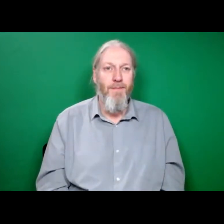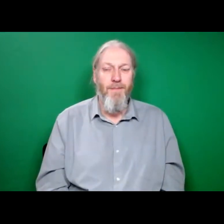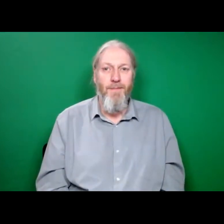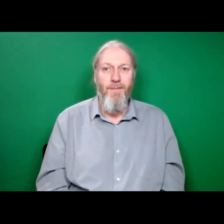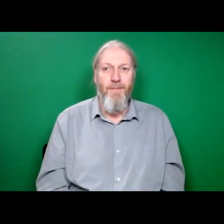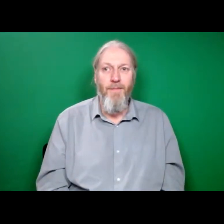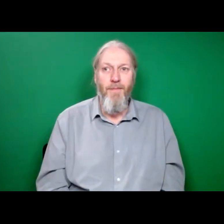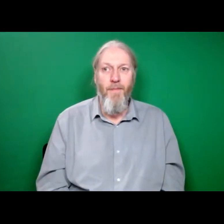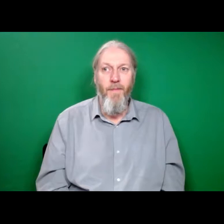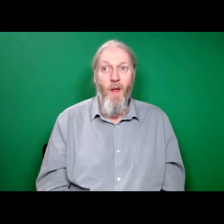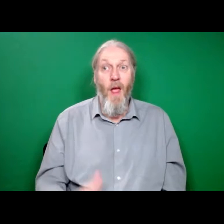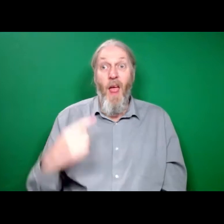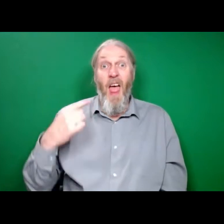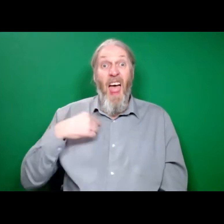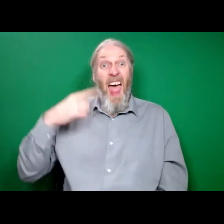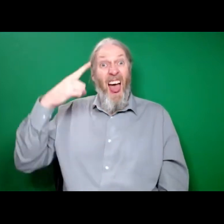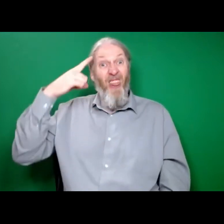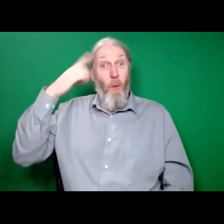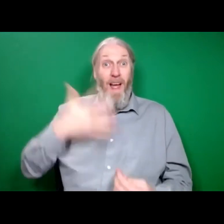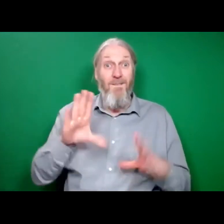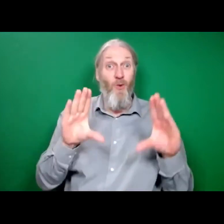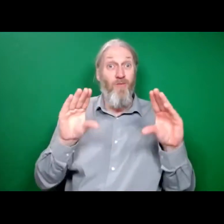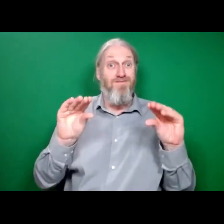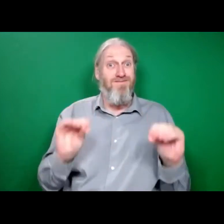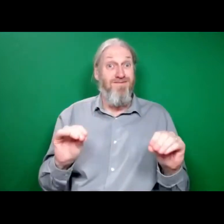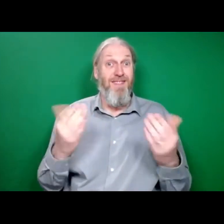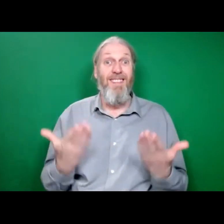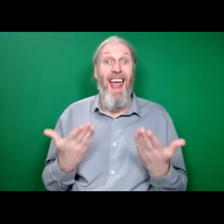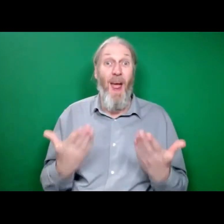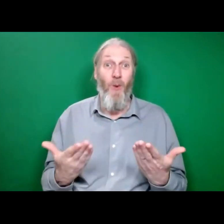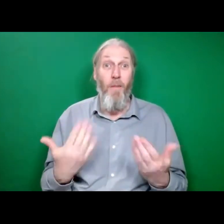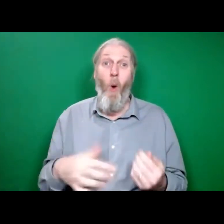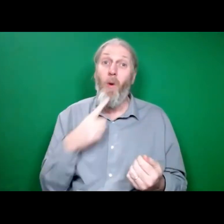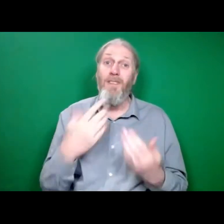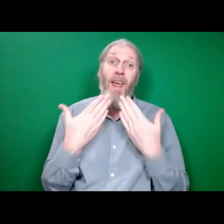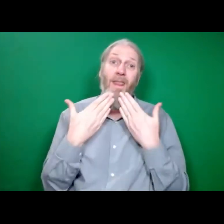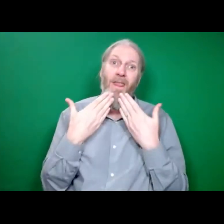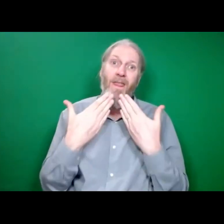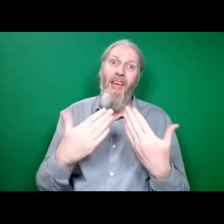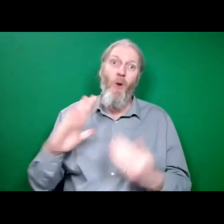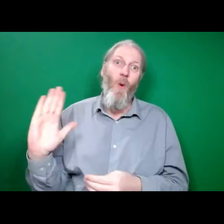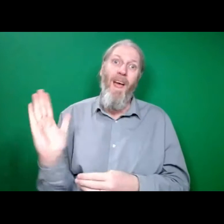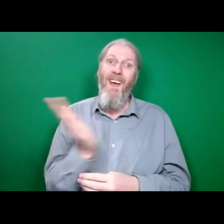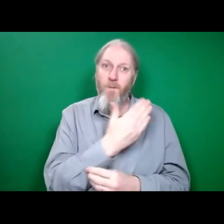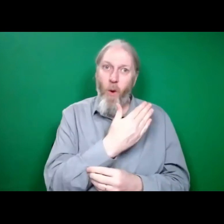and wants the lift to be working, so how do we make culture as the answer and take them to do on that journey?